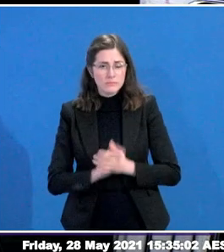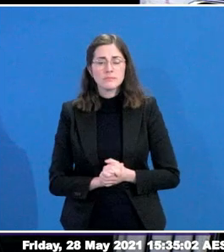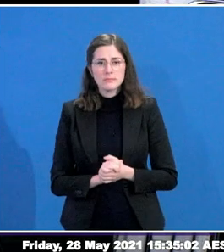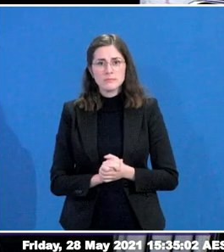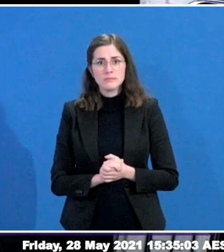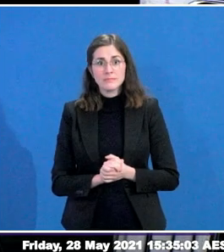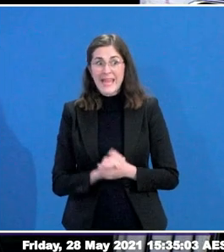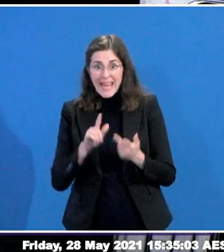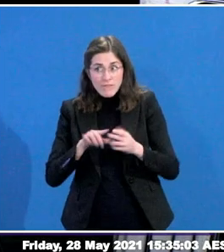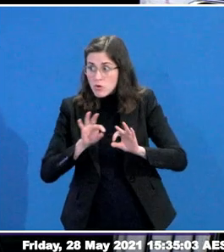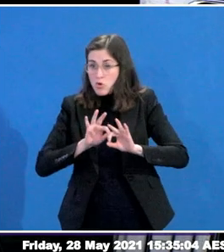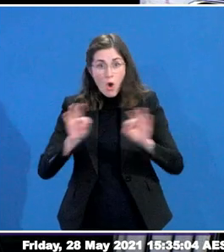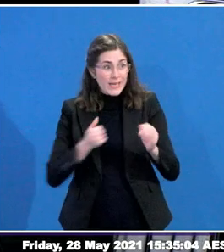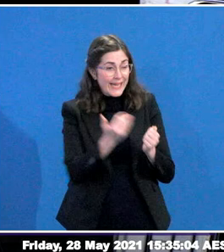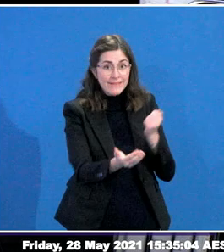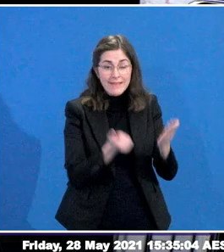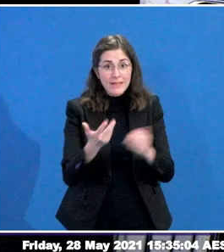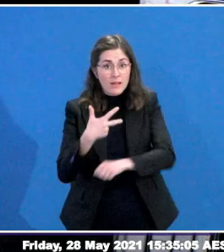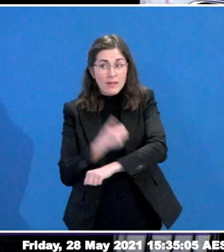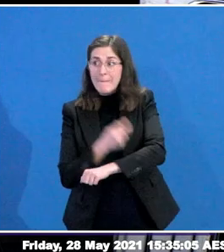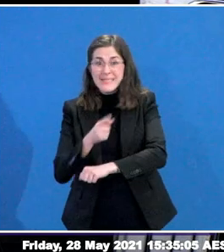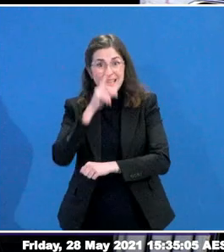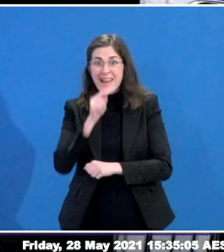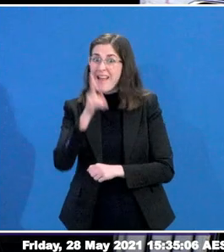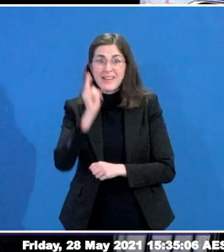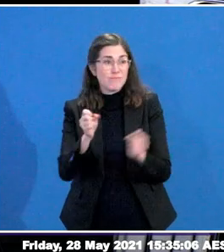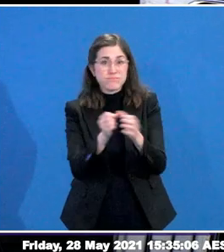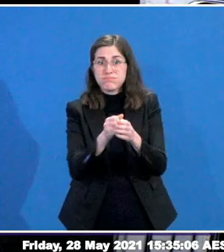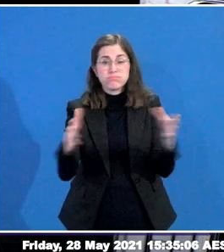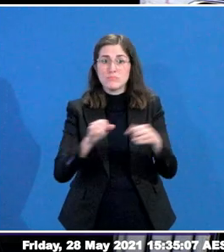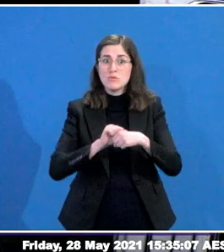Unless this is done, the resurgence of COVID-19 in Victoria illustrates